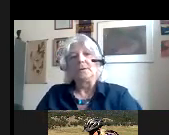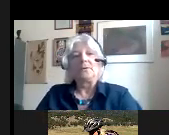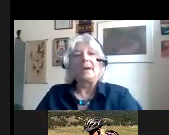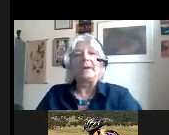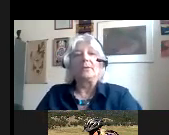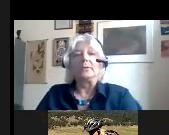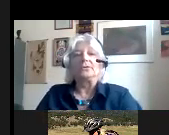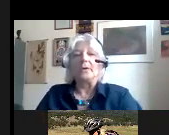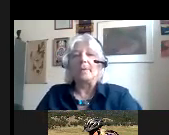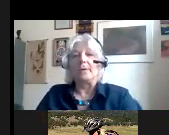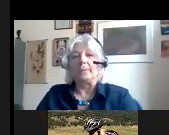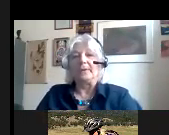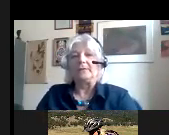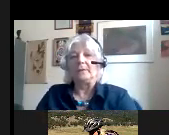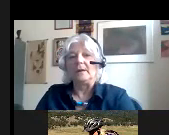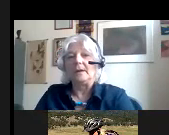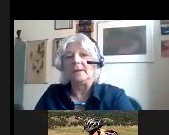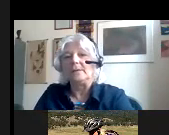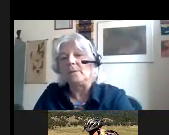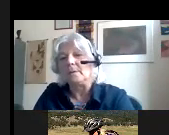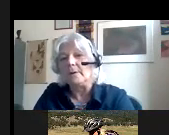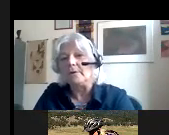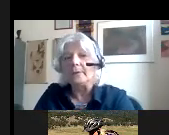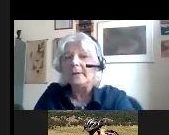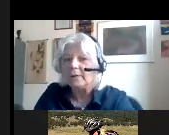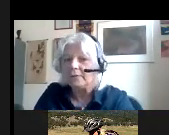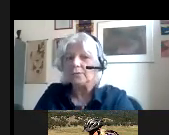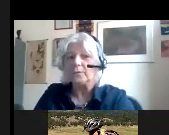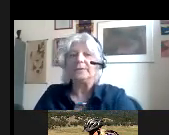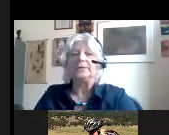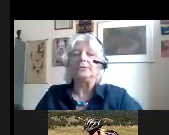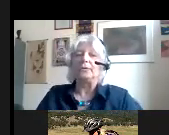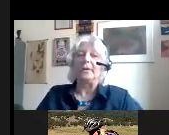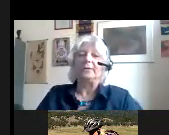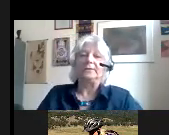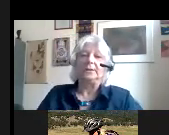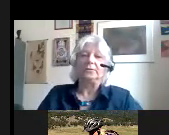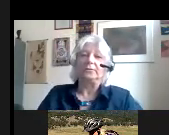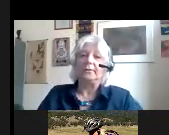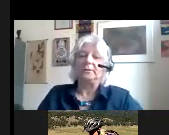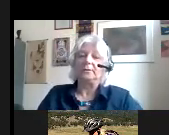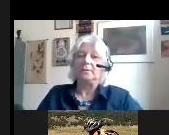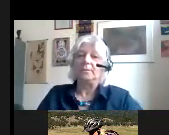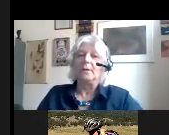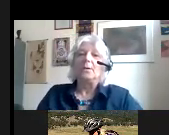create or enjoy on purpose. Unlike the more overt individual and institutional manifestations of racism,